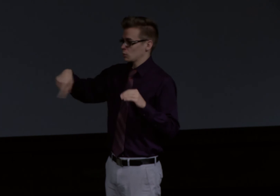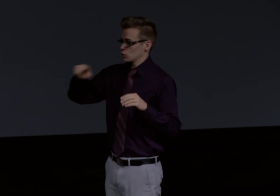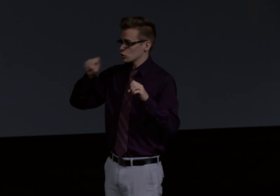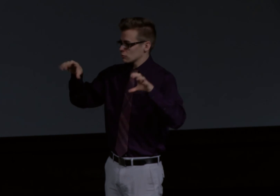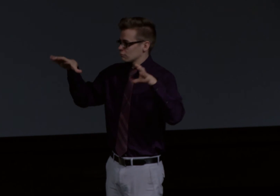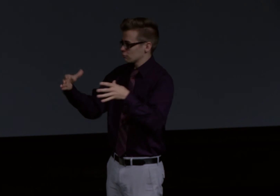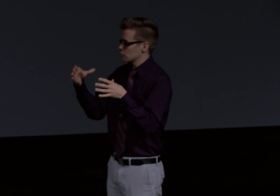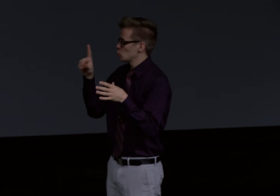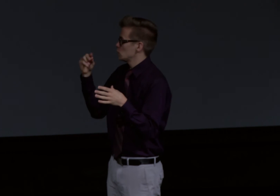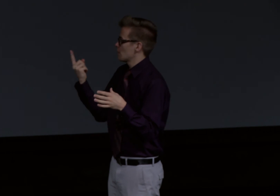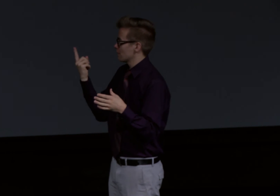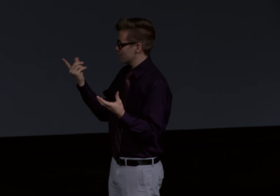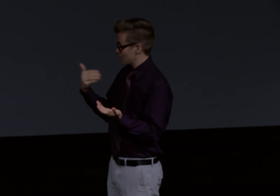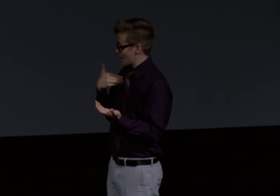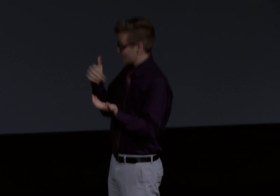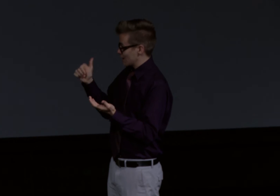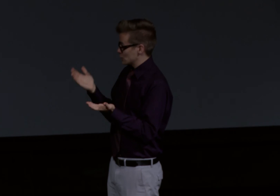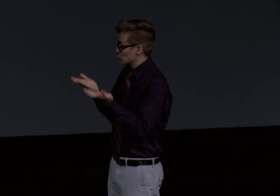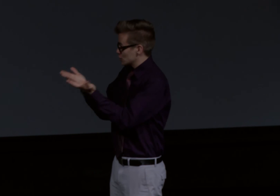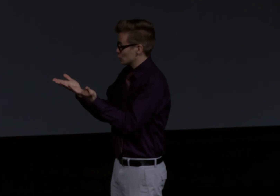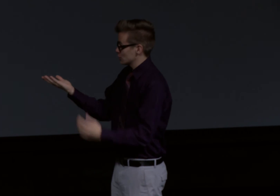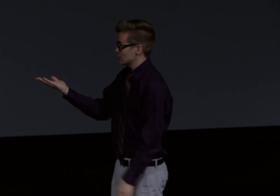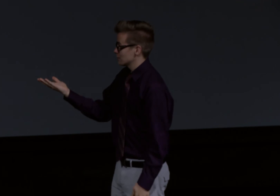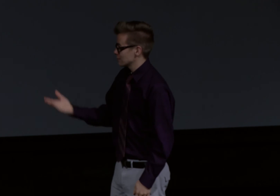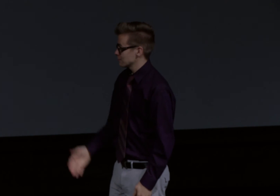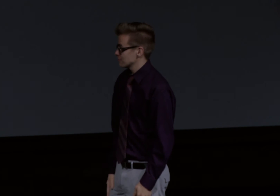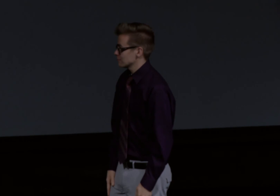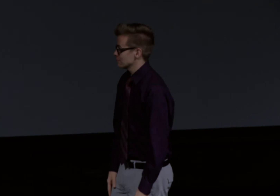I believe that the community together can do something greater.